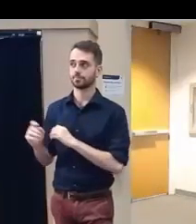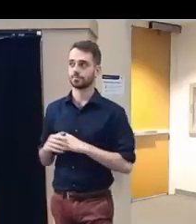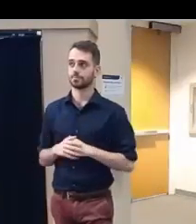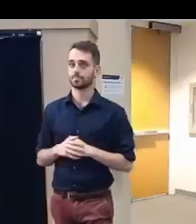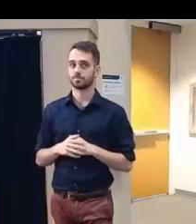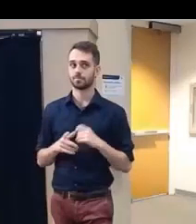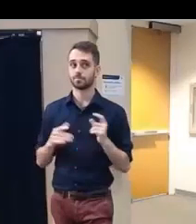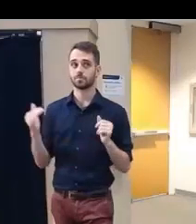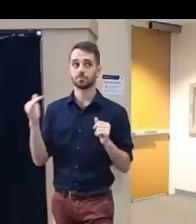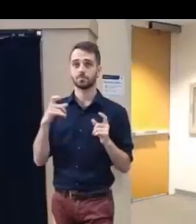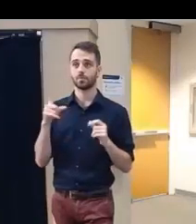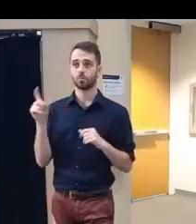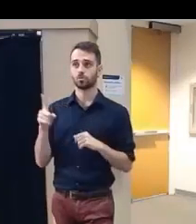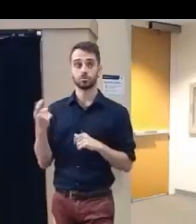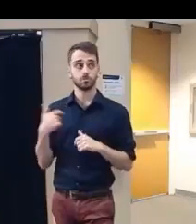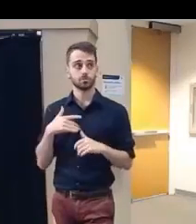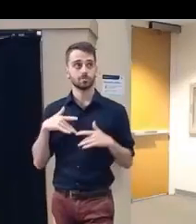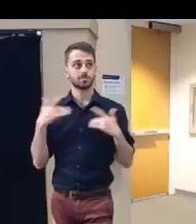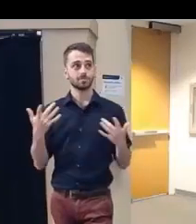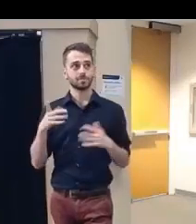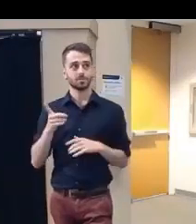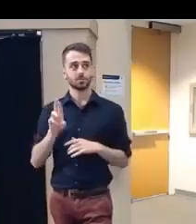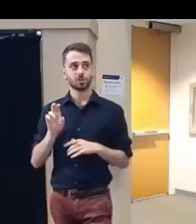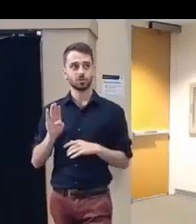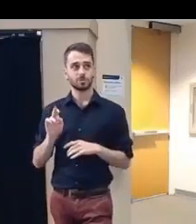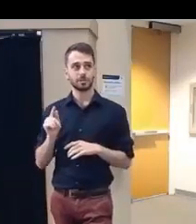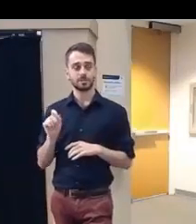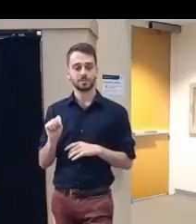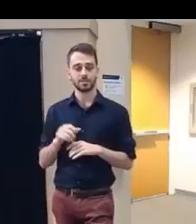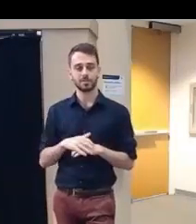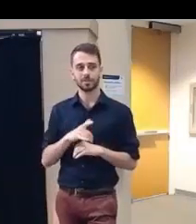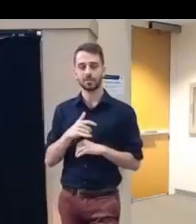yes please Dr Baines room is out there